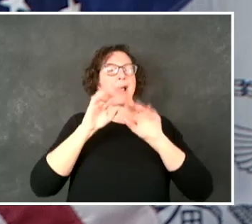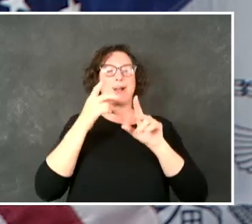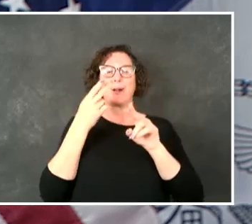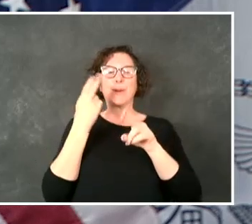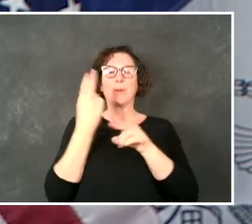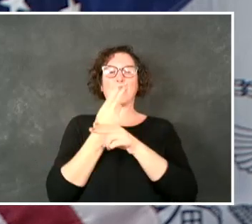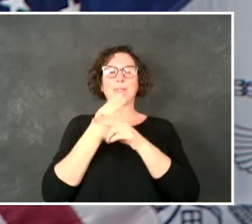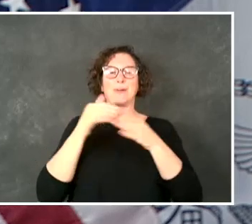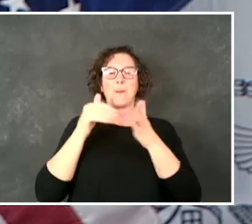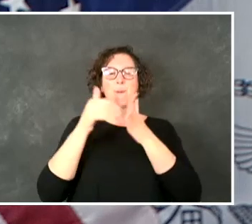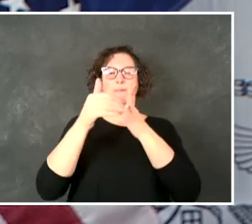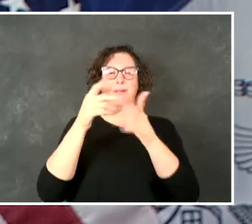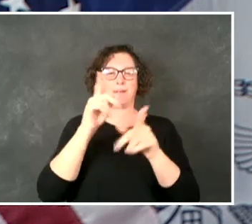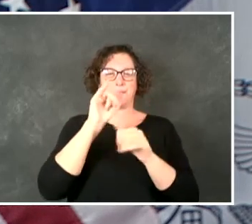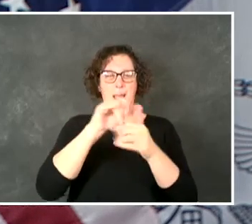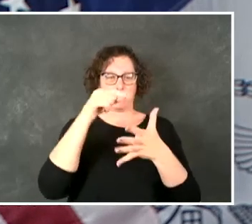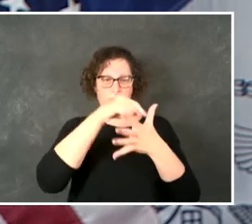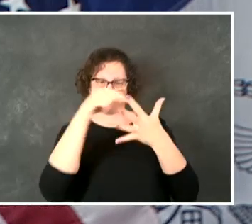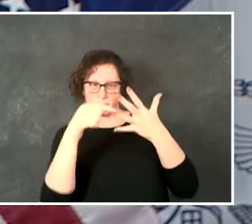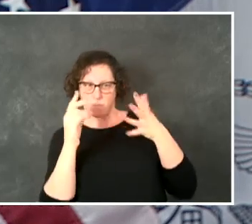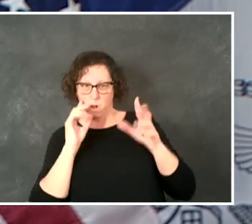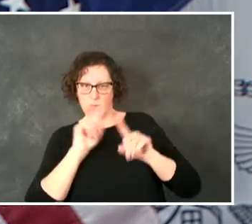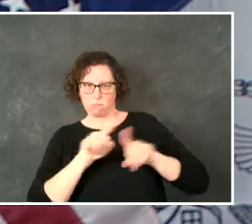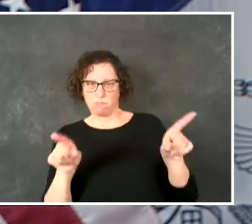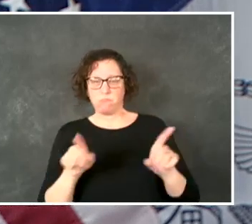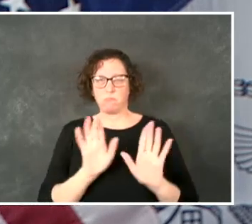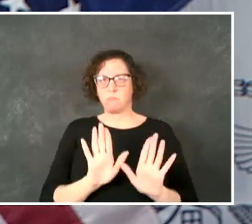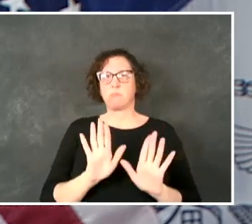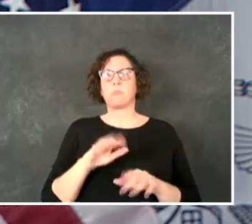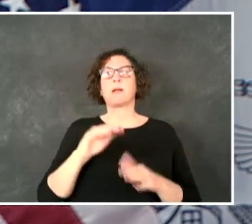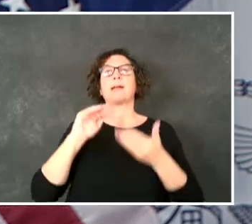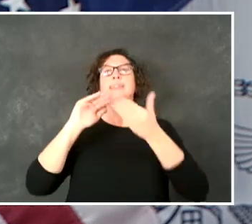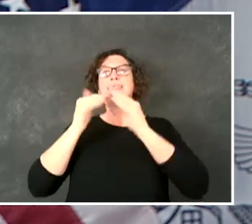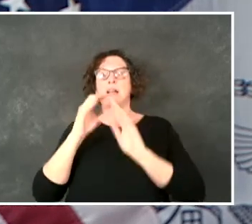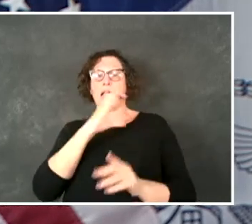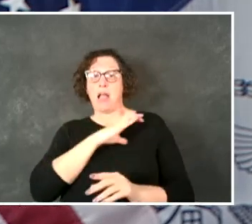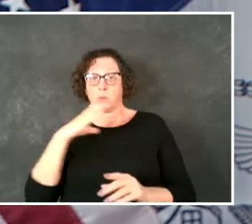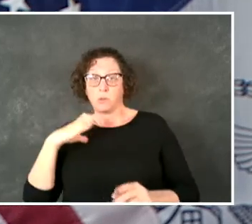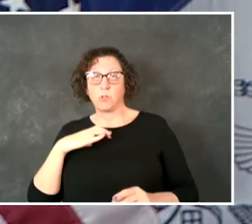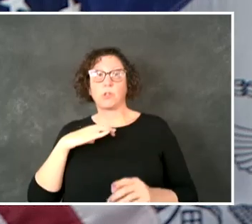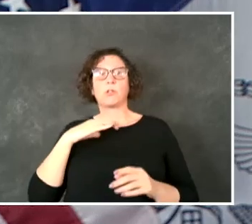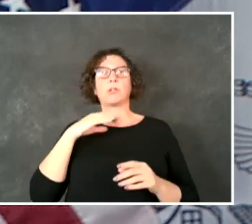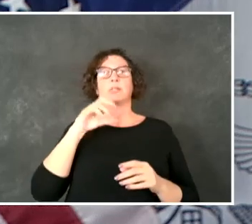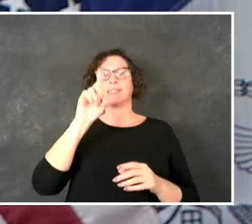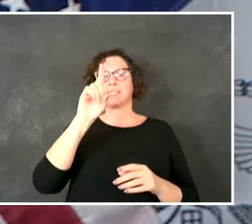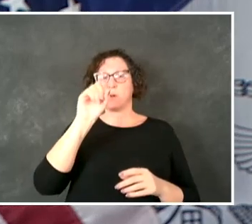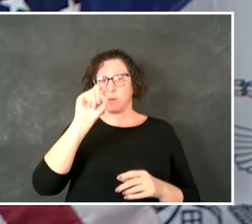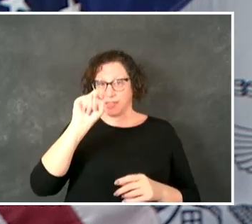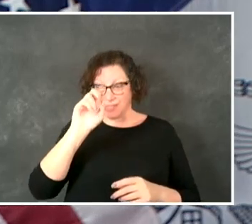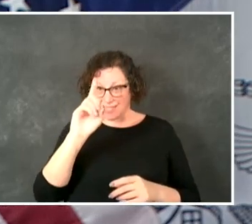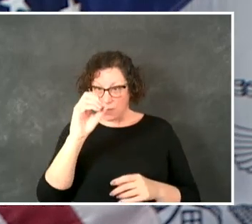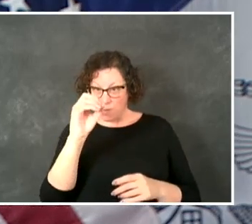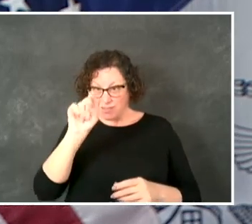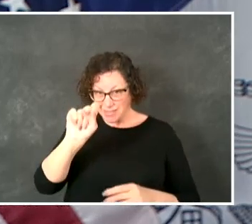SELECTION. EVERY O WNEI LL